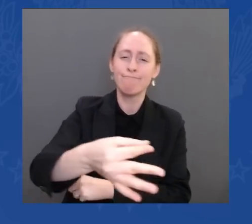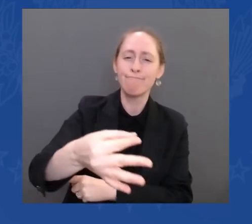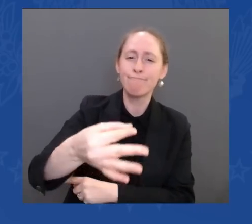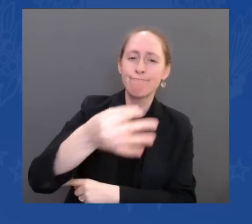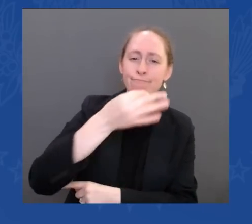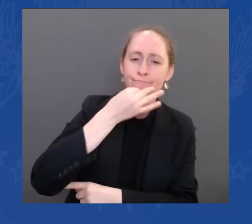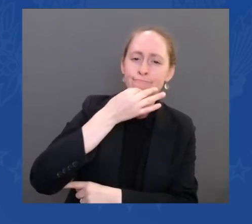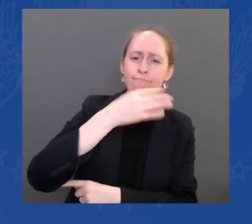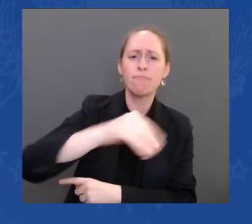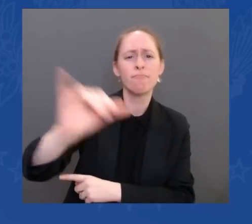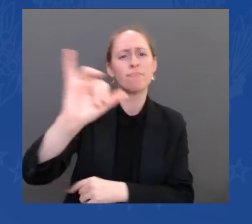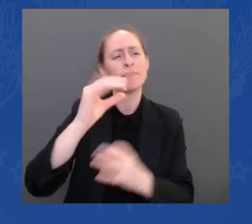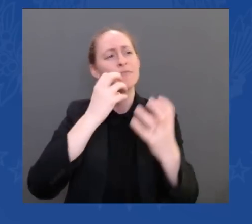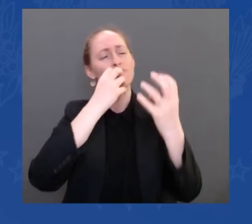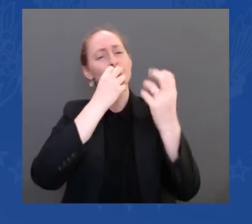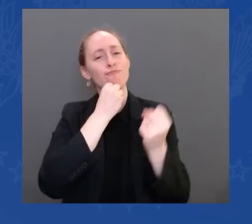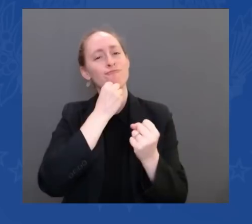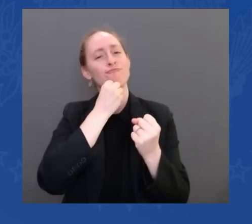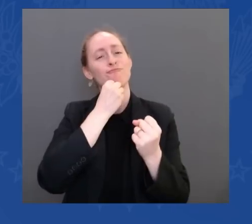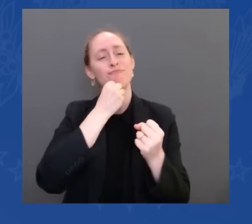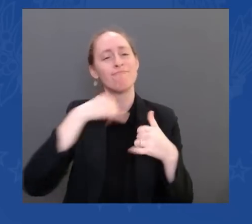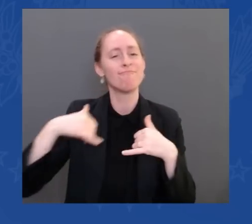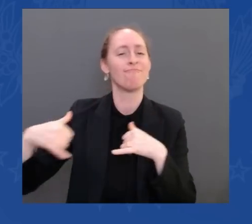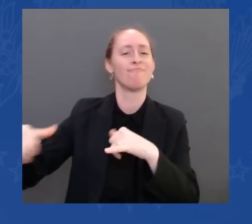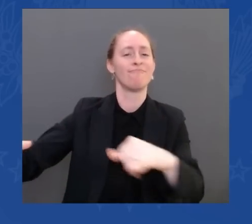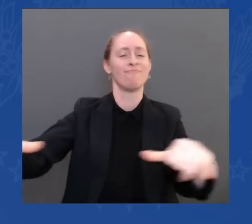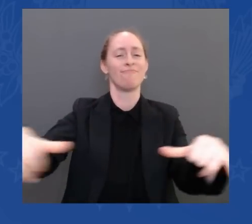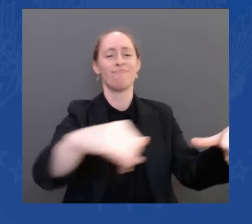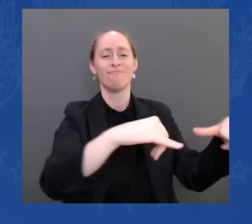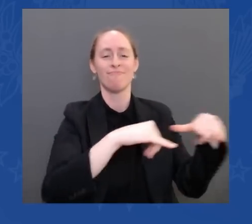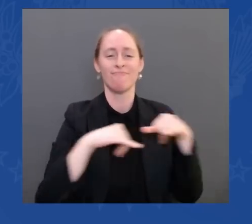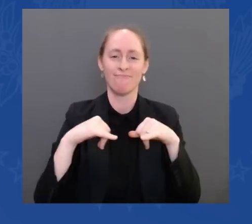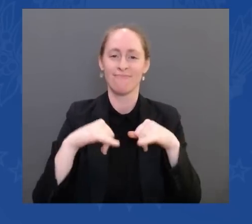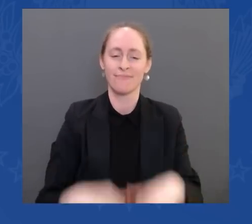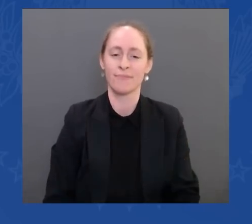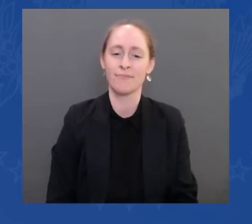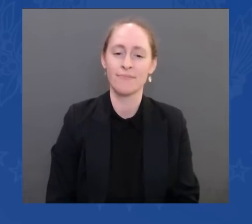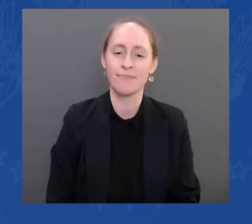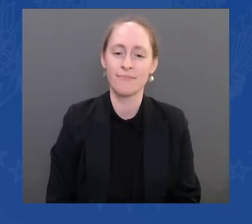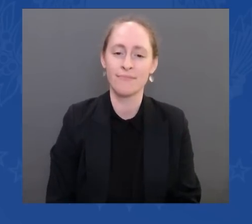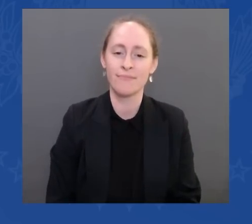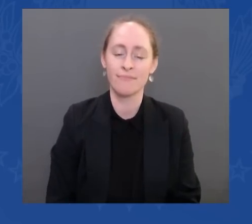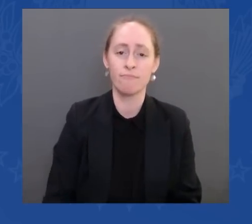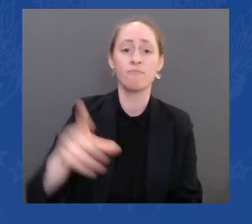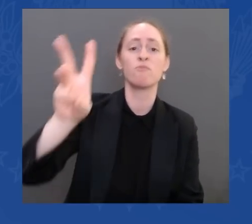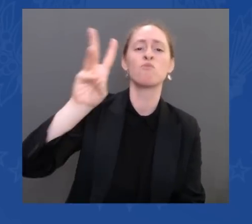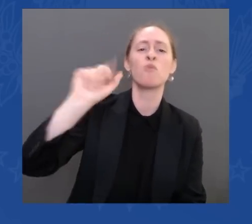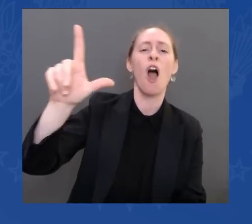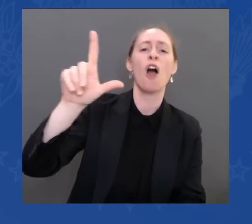[Ukrainian] fighter saying, and I quote, "Without the Javelins, it would have been very hard to stop the enemy pushing ahead."